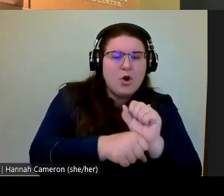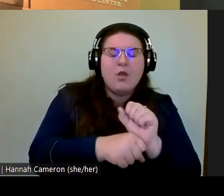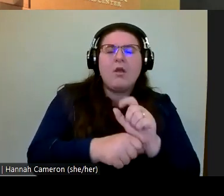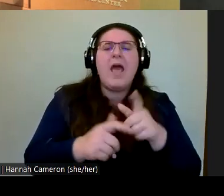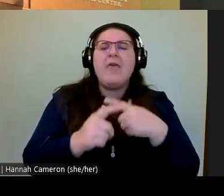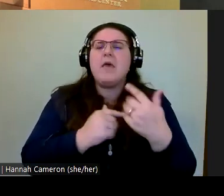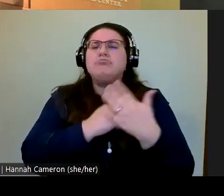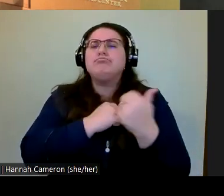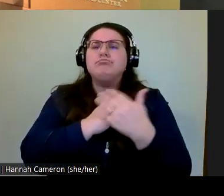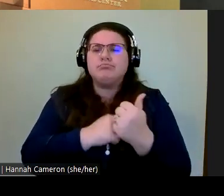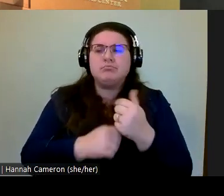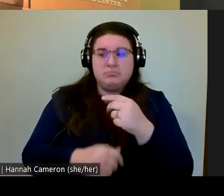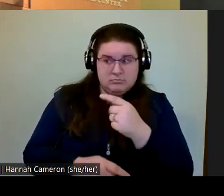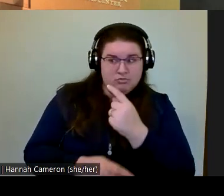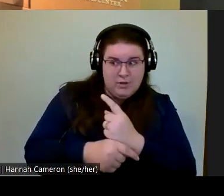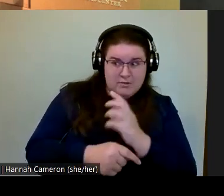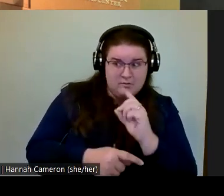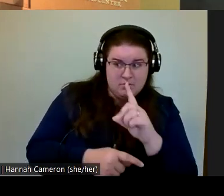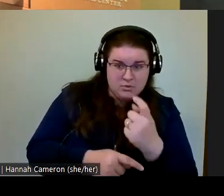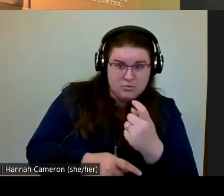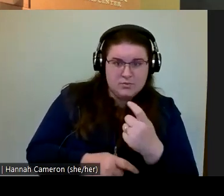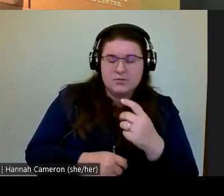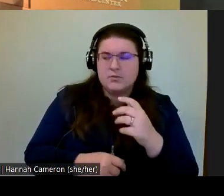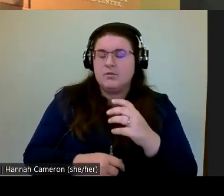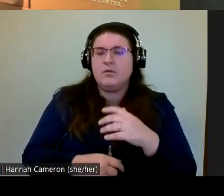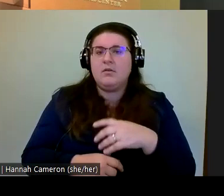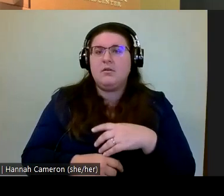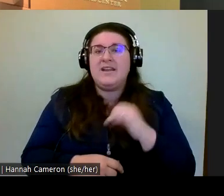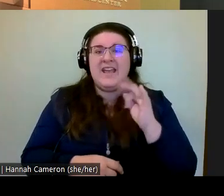diagnosis right uh you know I'm getting called on when people are not improving and the other thing